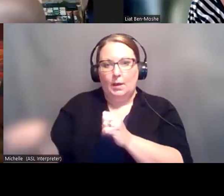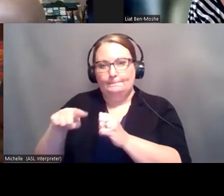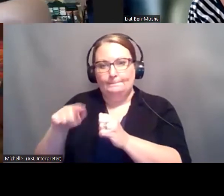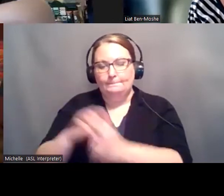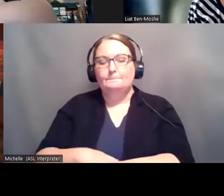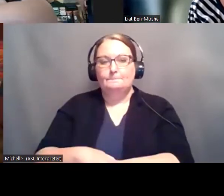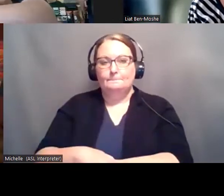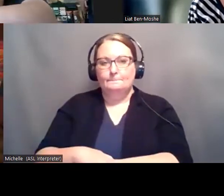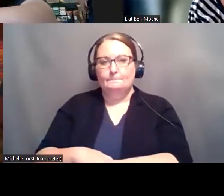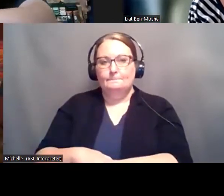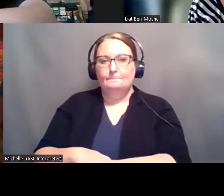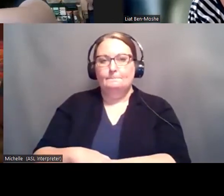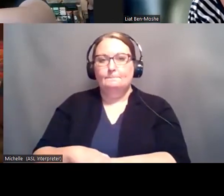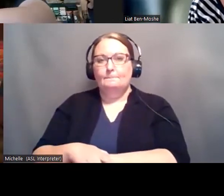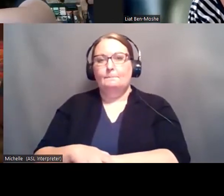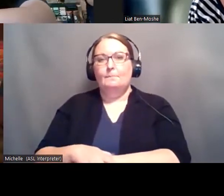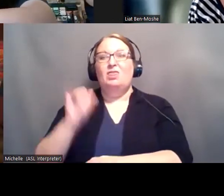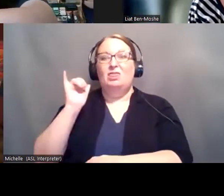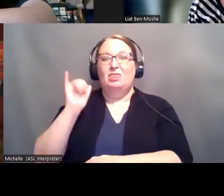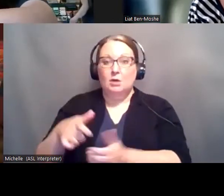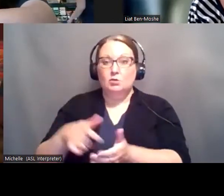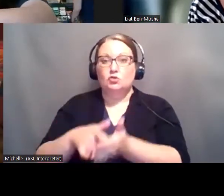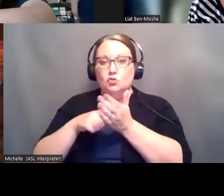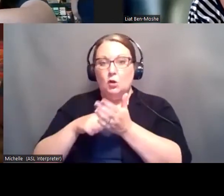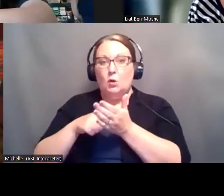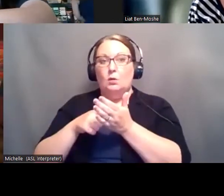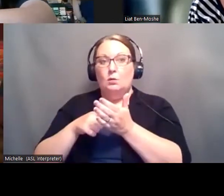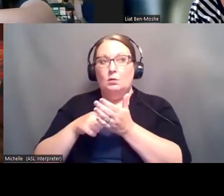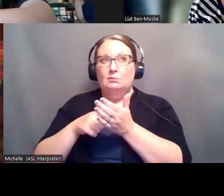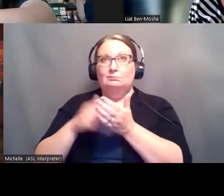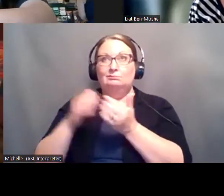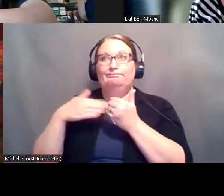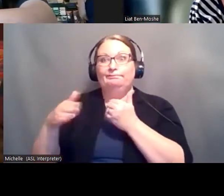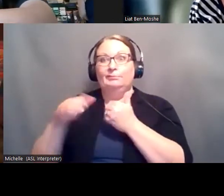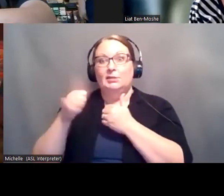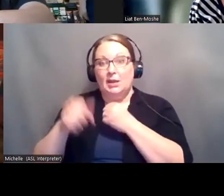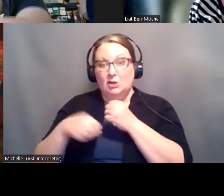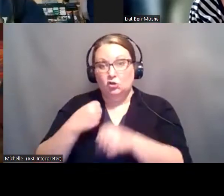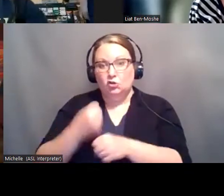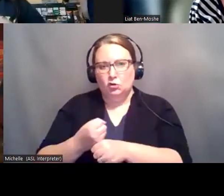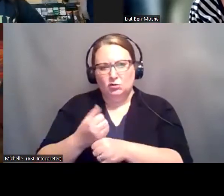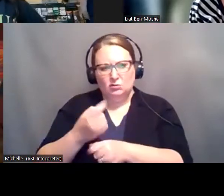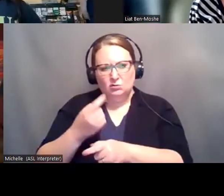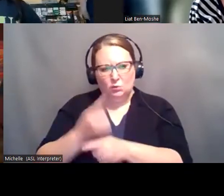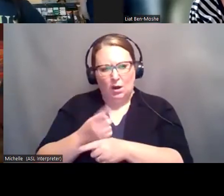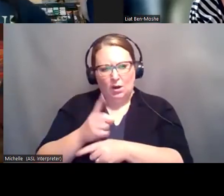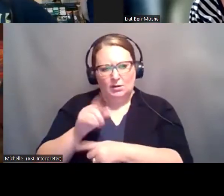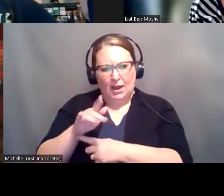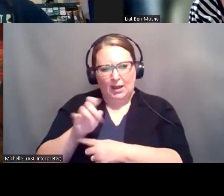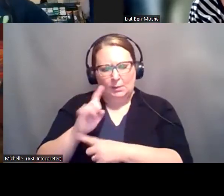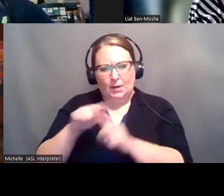I have to say that that took another probably 10 years. Diane can correct me, but I think it just happened over the pandemic